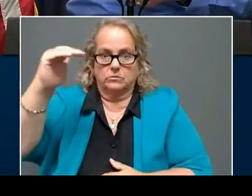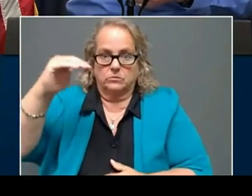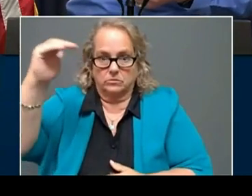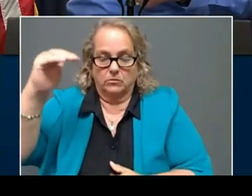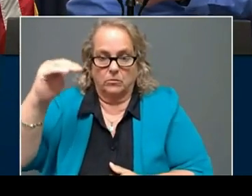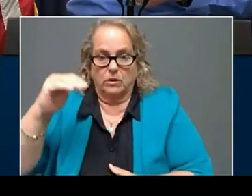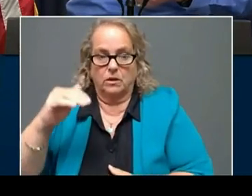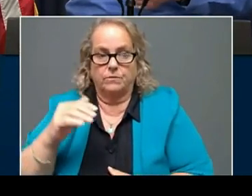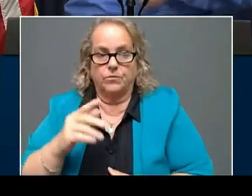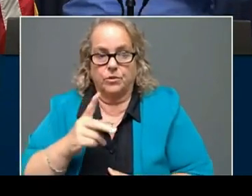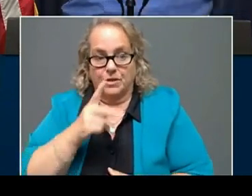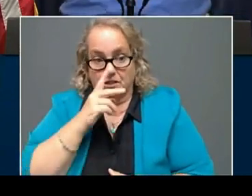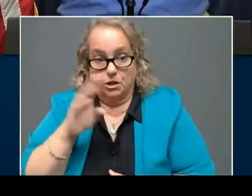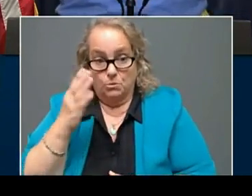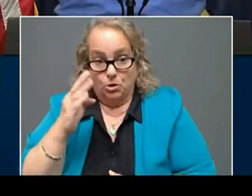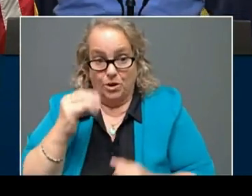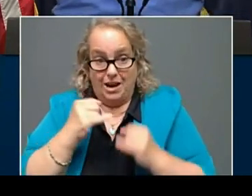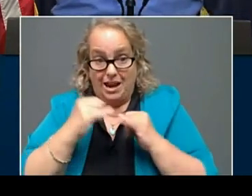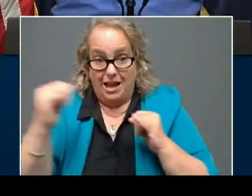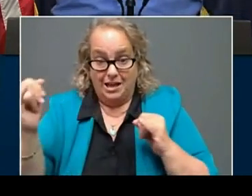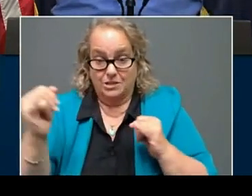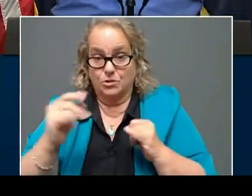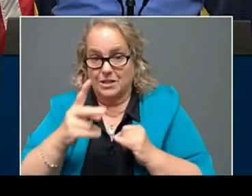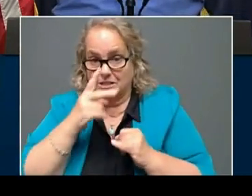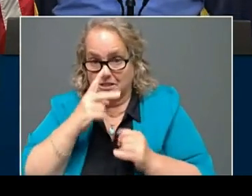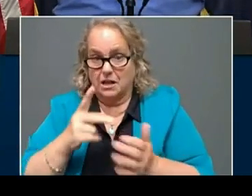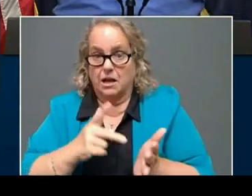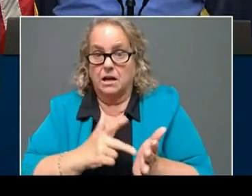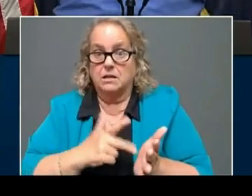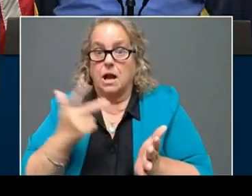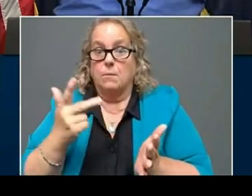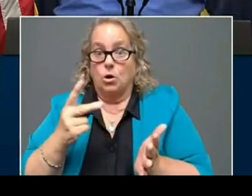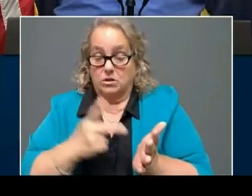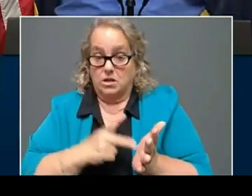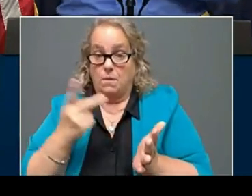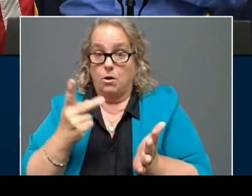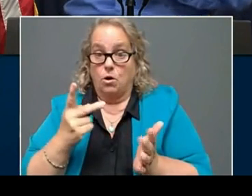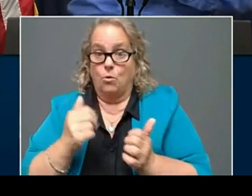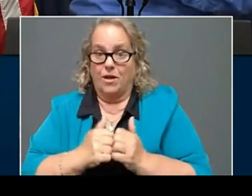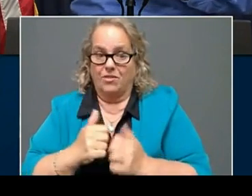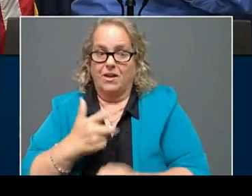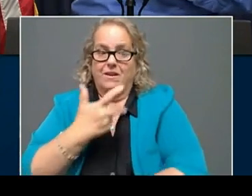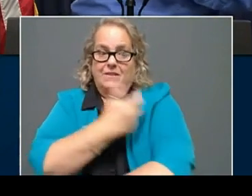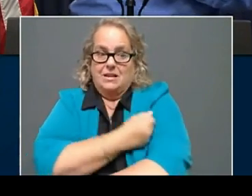blue lines, you see a doubling also in the vaccinated population. But there's